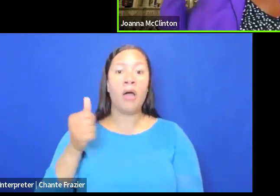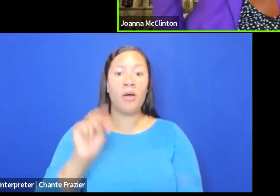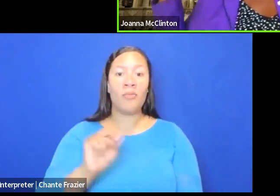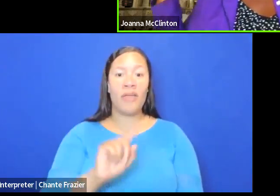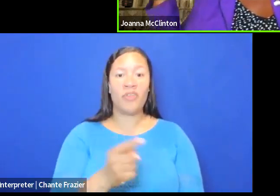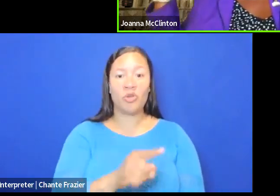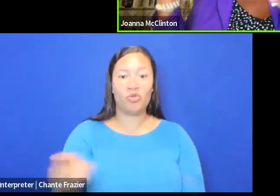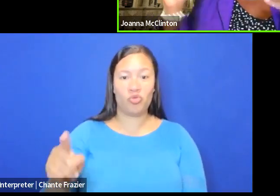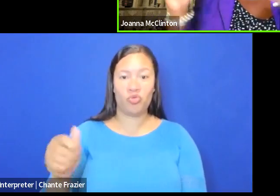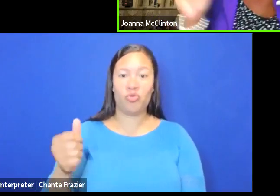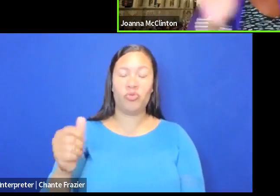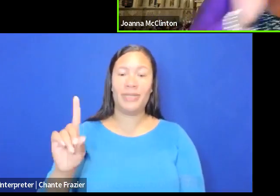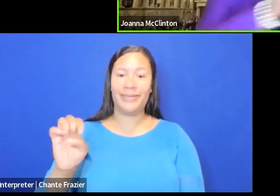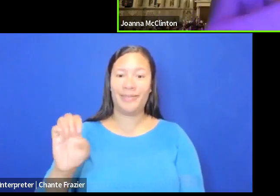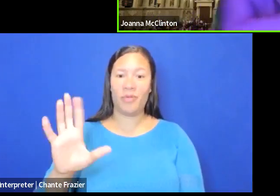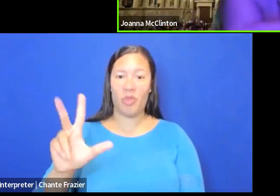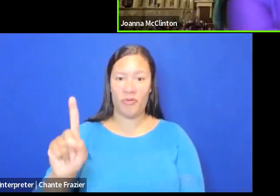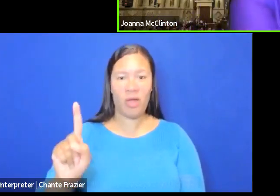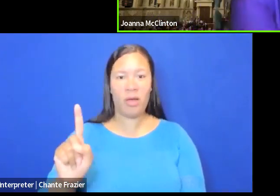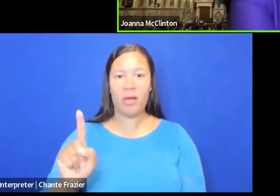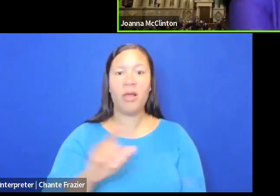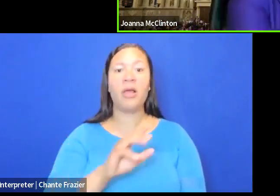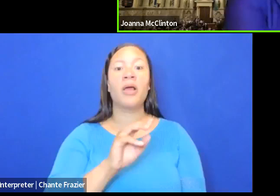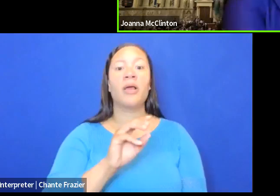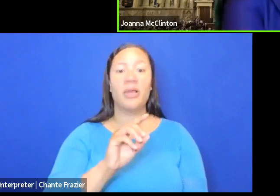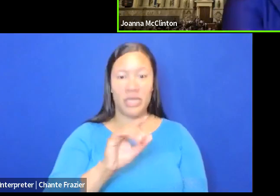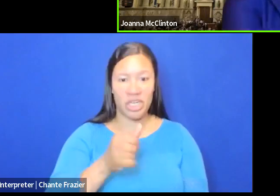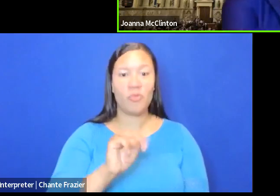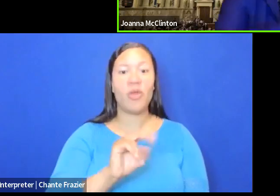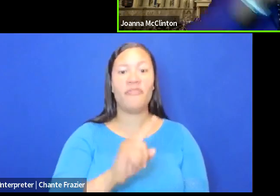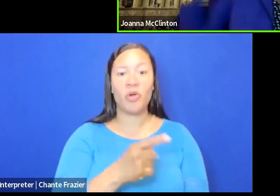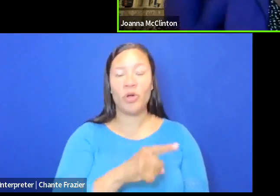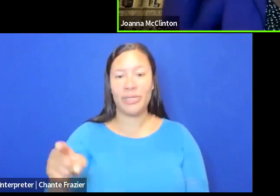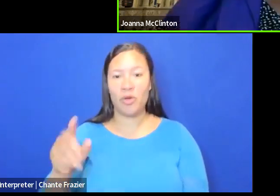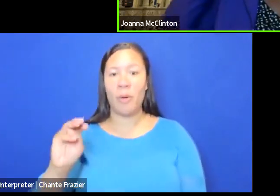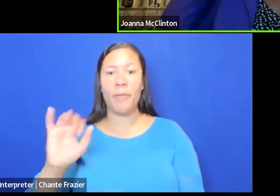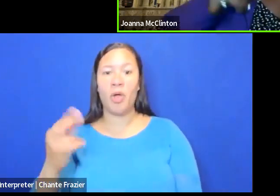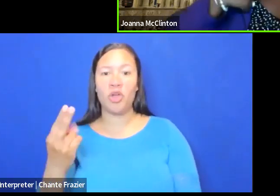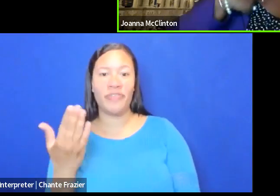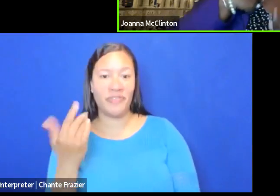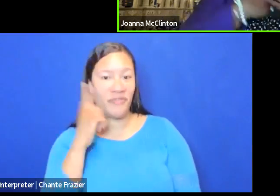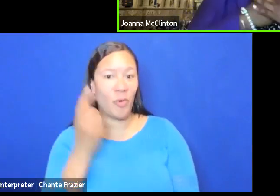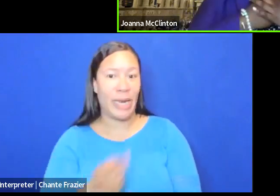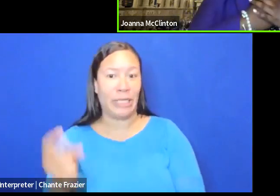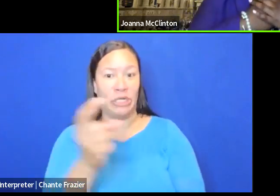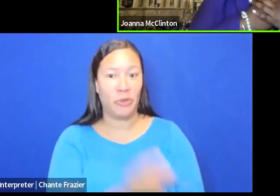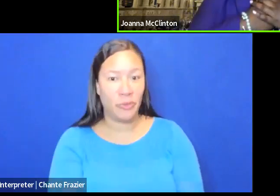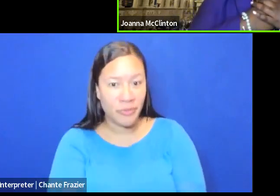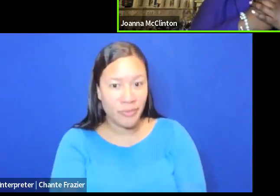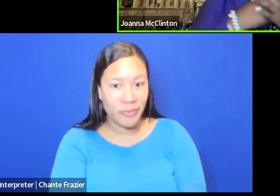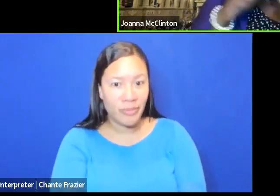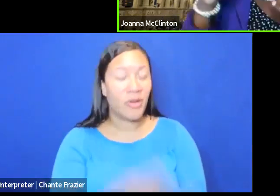women to earn what a man made in 2021. You would